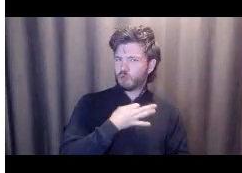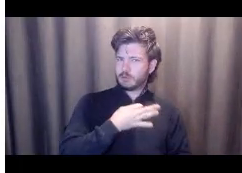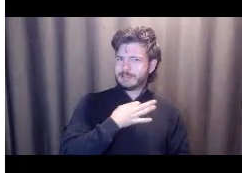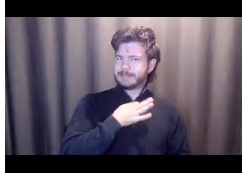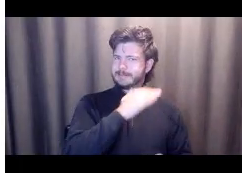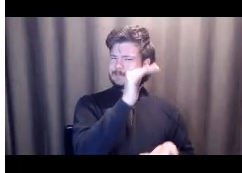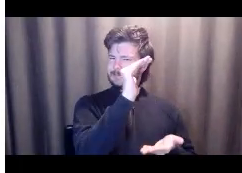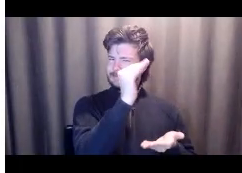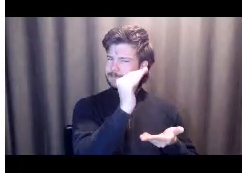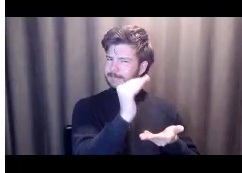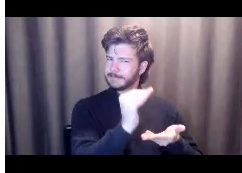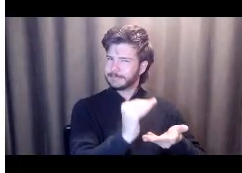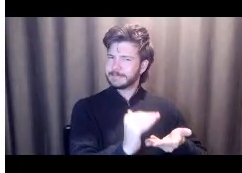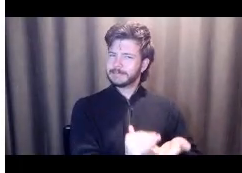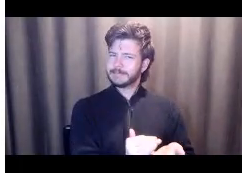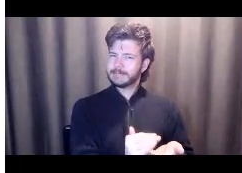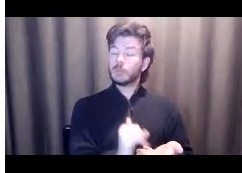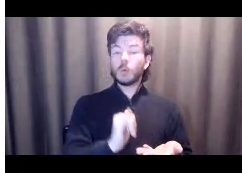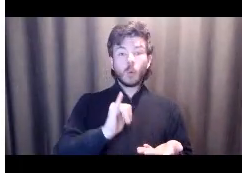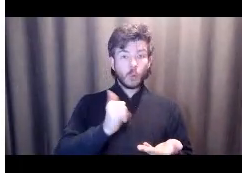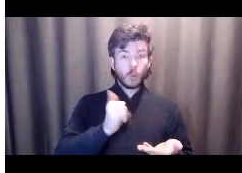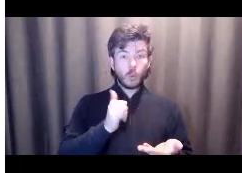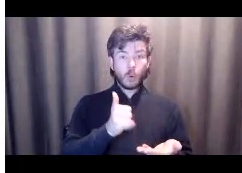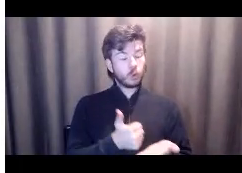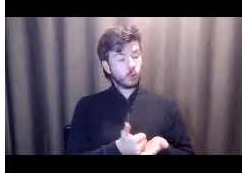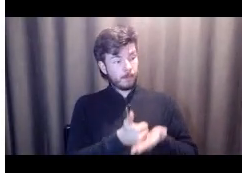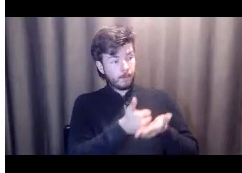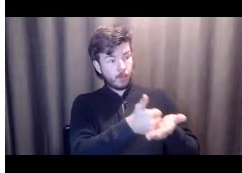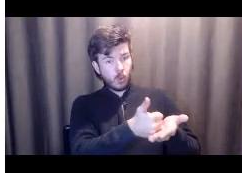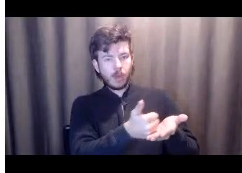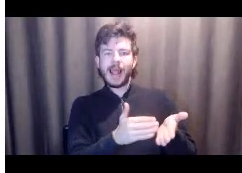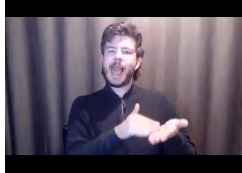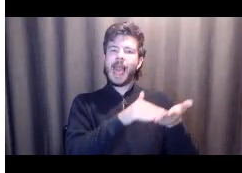on only NDIS supports and in line with their plan.